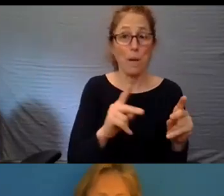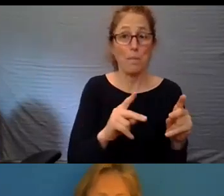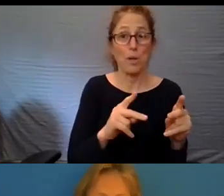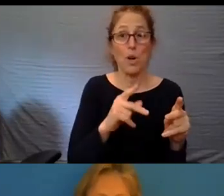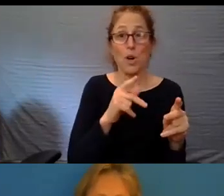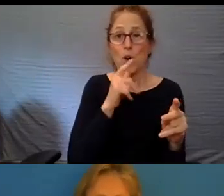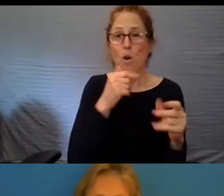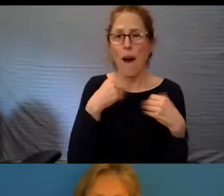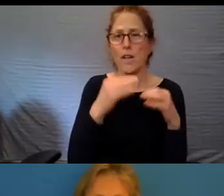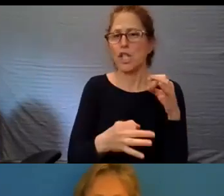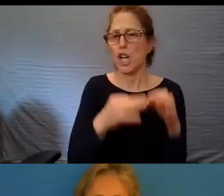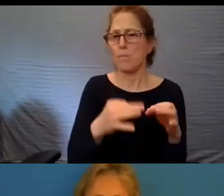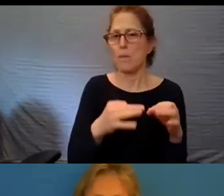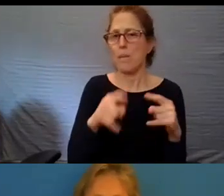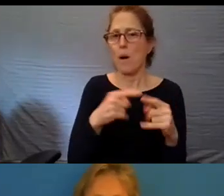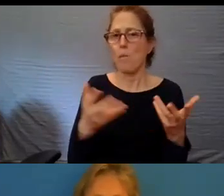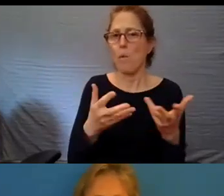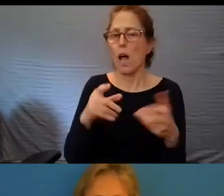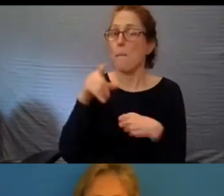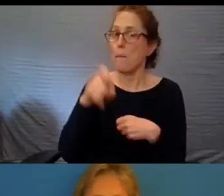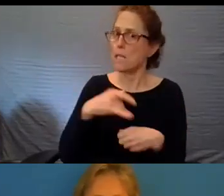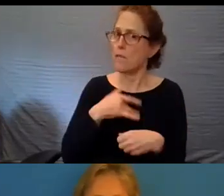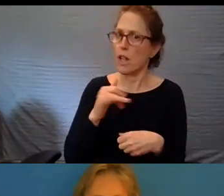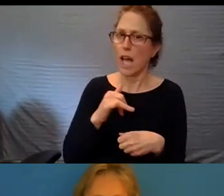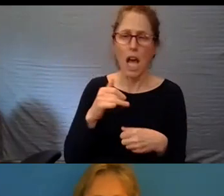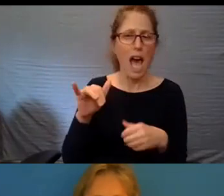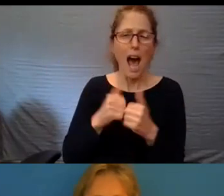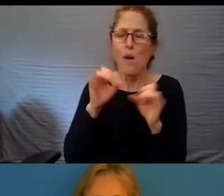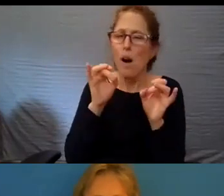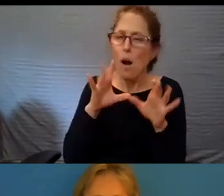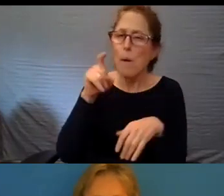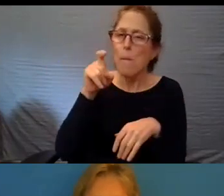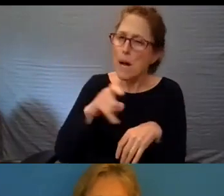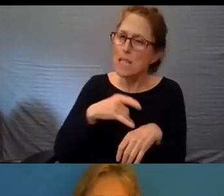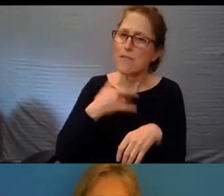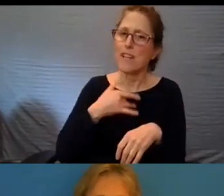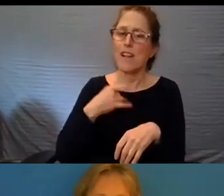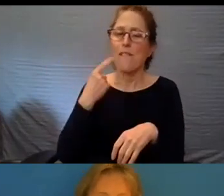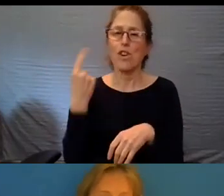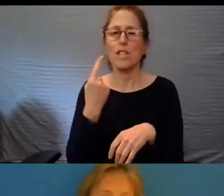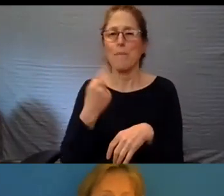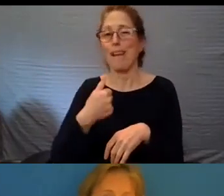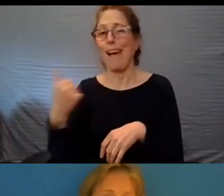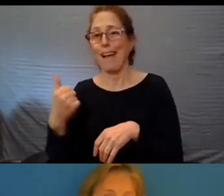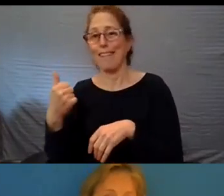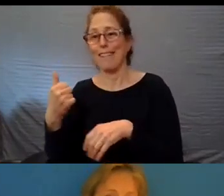about what it must be like, how horrible it must be for someone else with a different